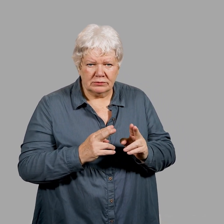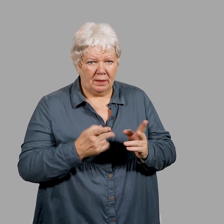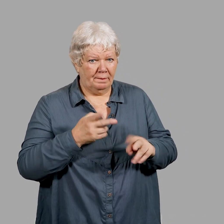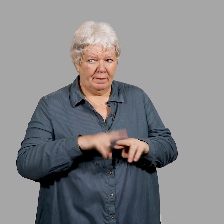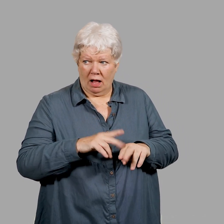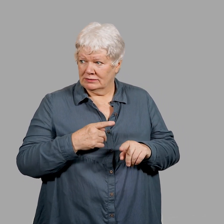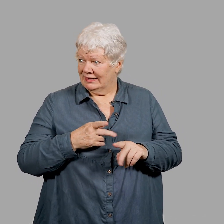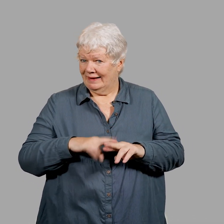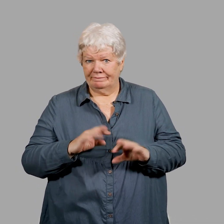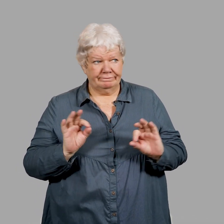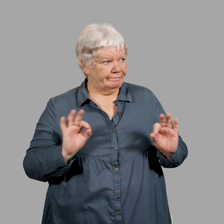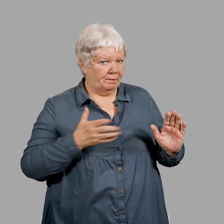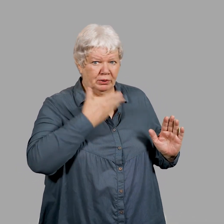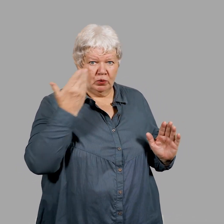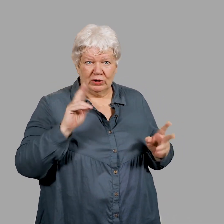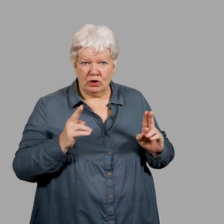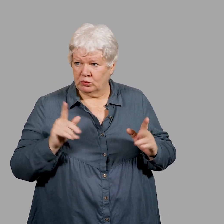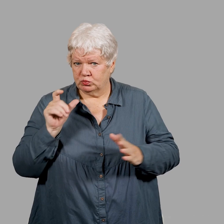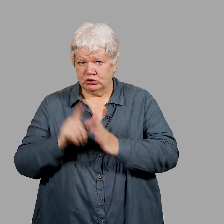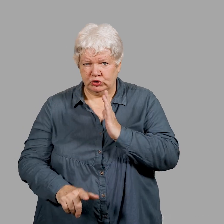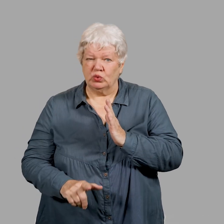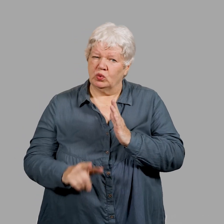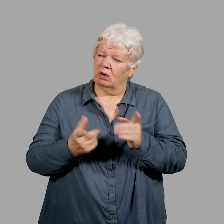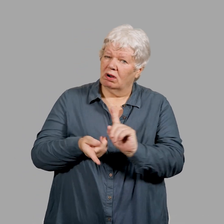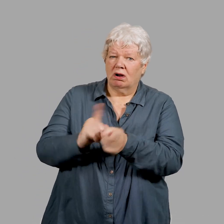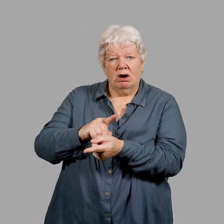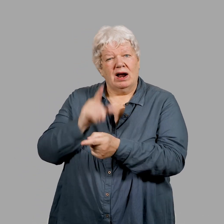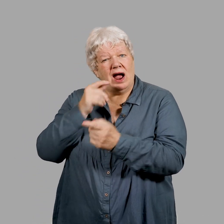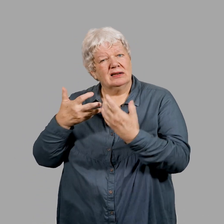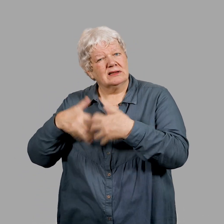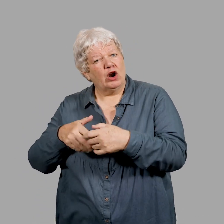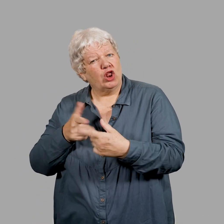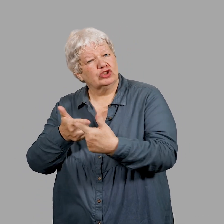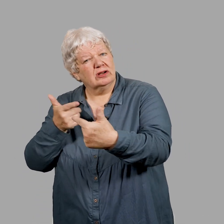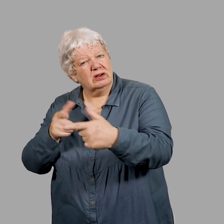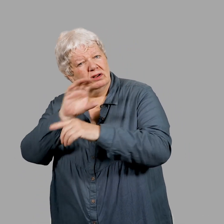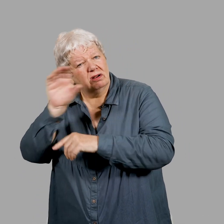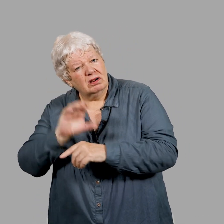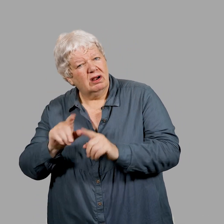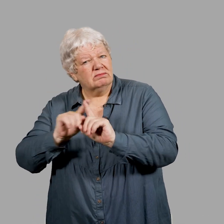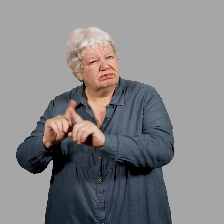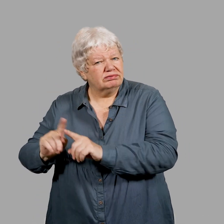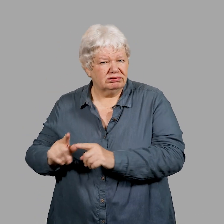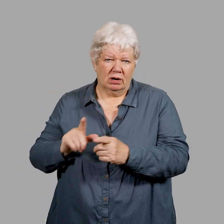and what to do if there are none available locally e.g.: technological solutions,